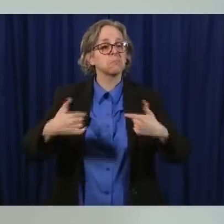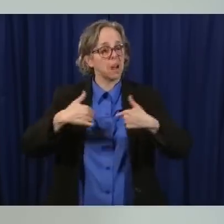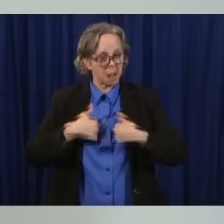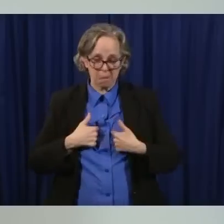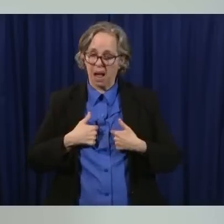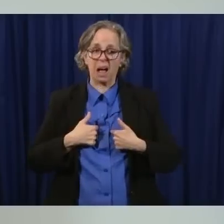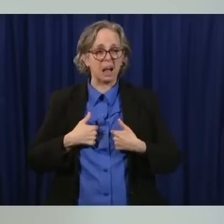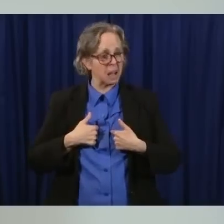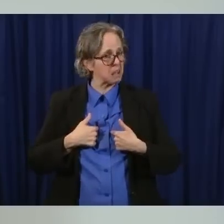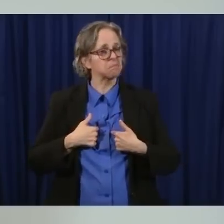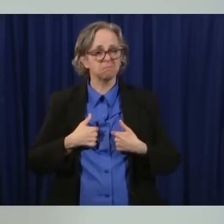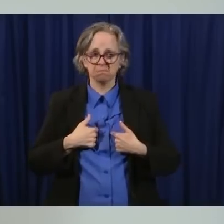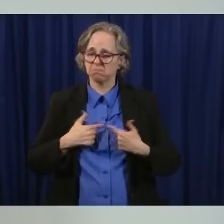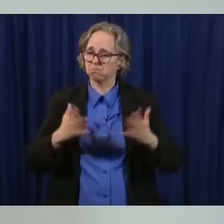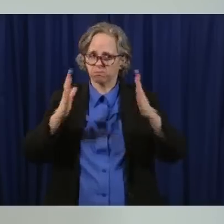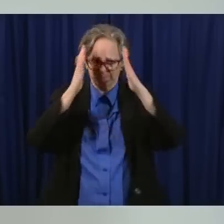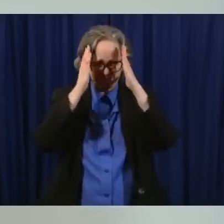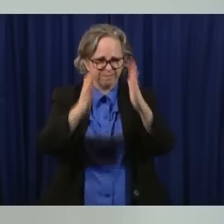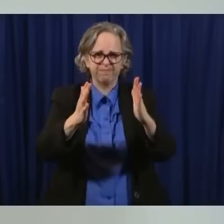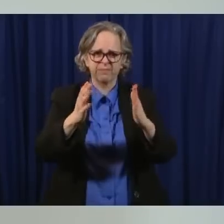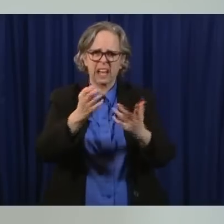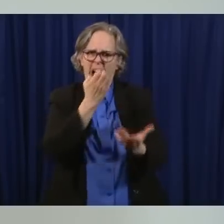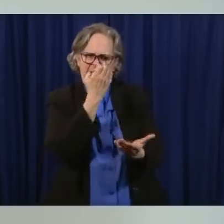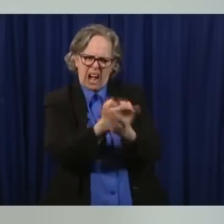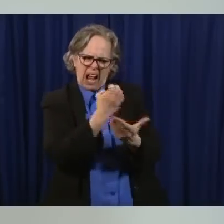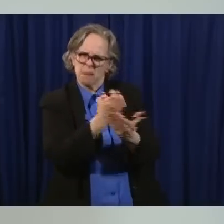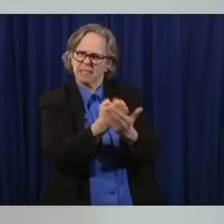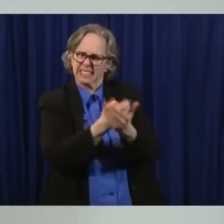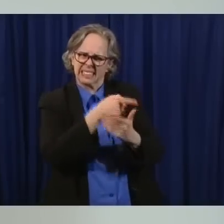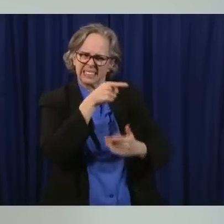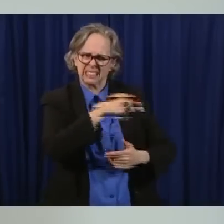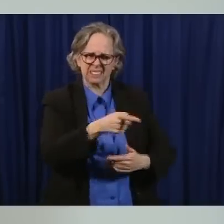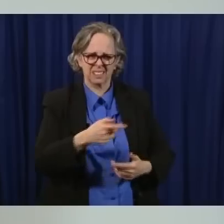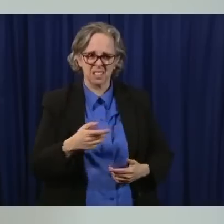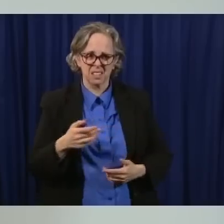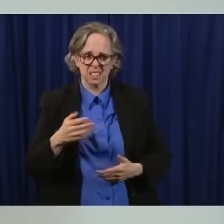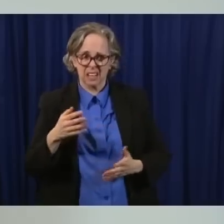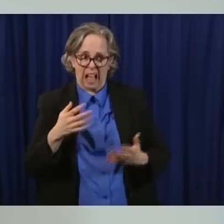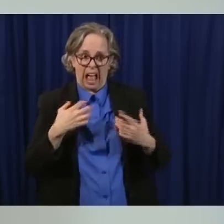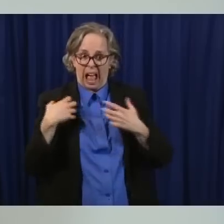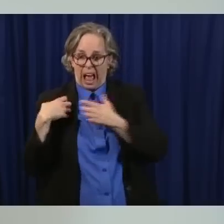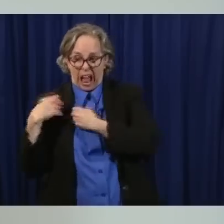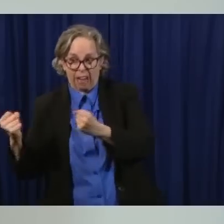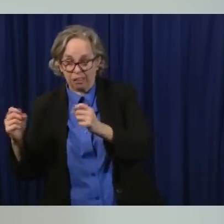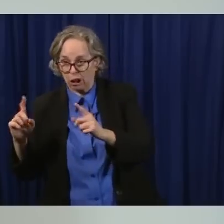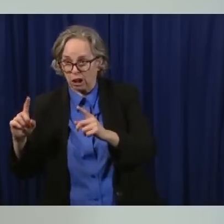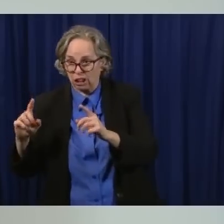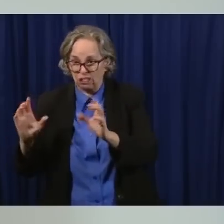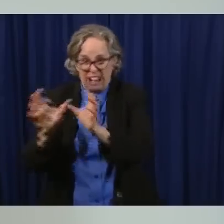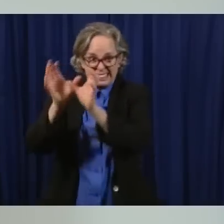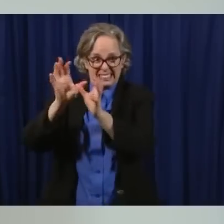DECISIONS ABOUT THESE DIFFICULT POLICY ISSUES. BUT I HAVE SPENT A LOT OF MY TIME AS IT RELATES TO THE